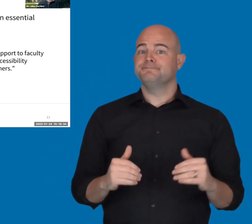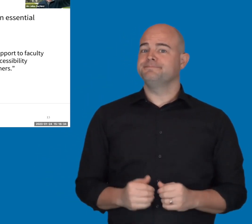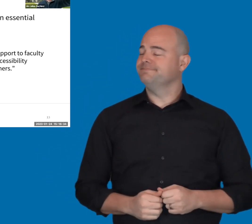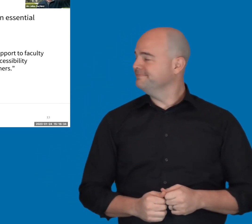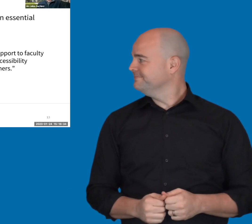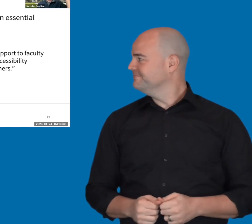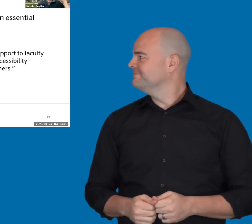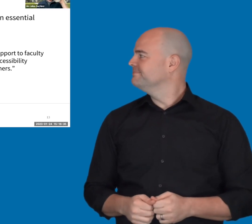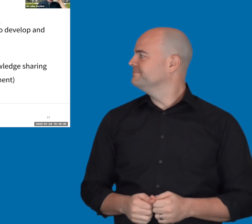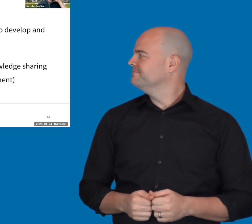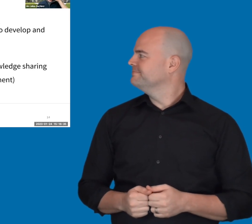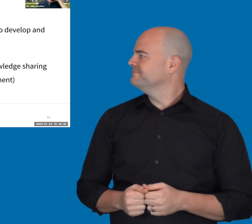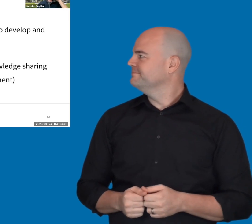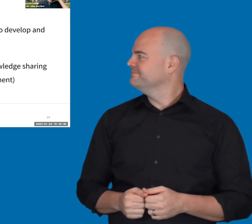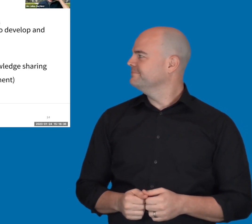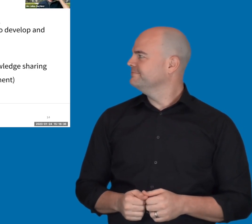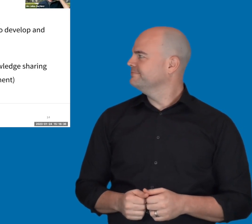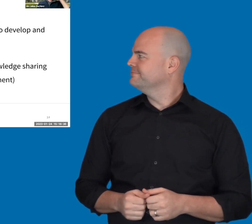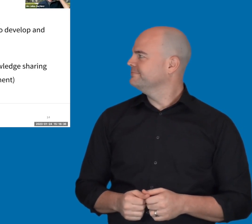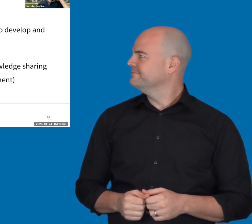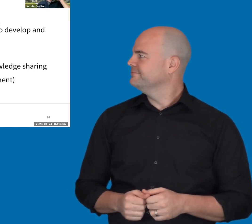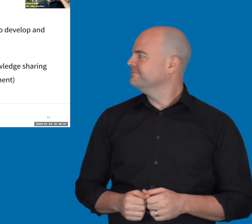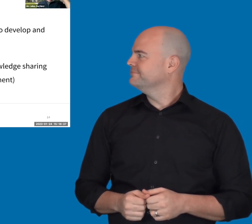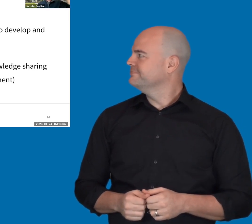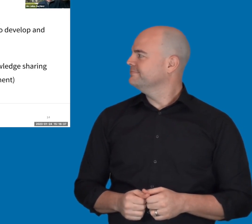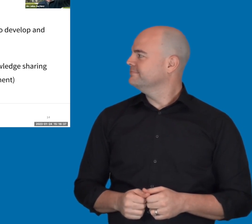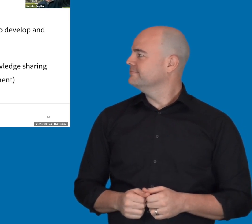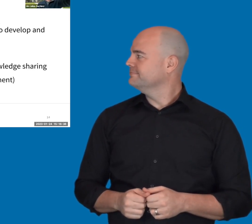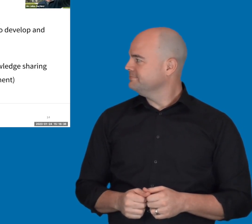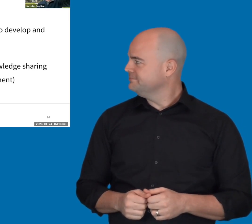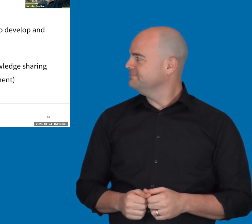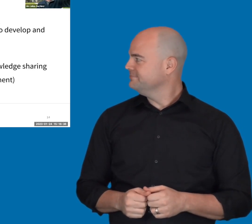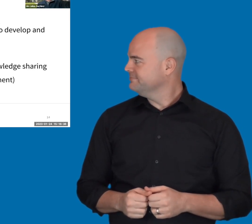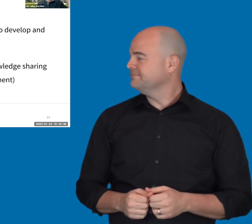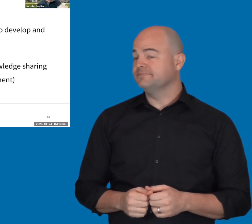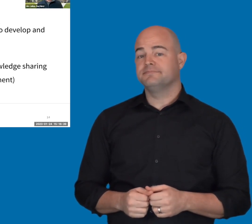But at long last, this position was approved.